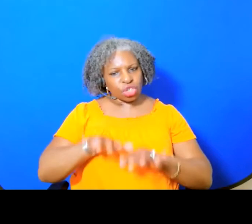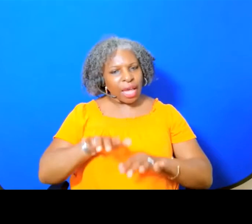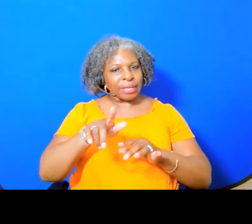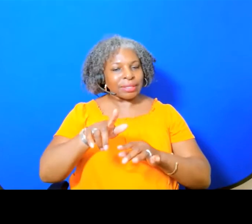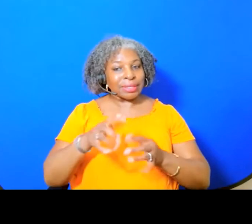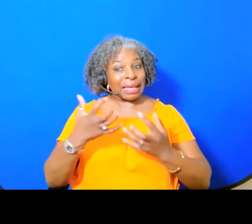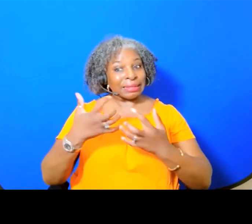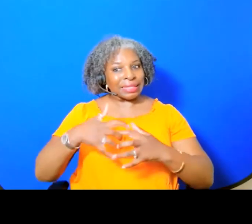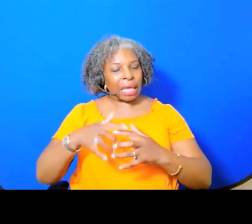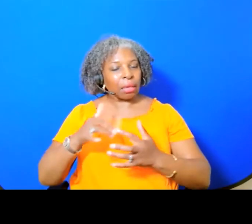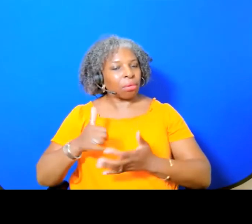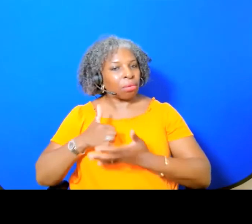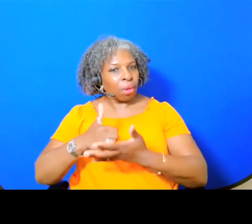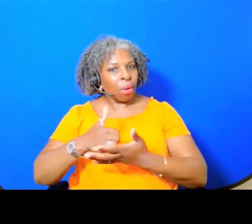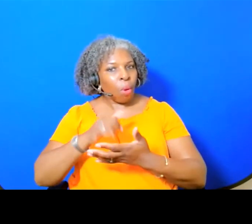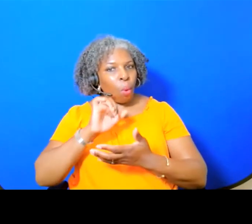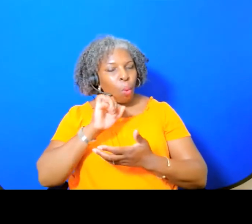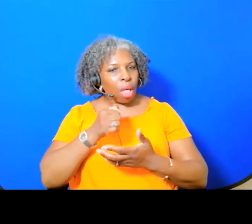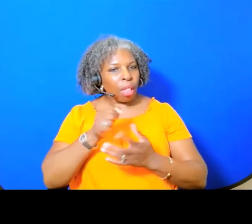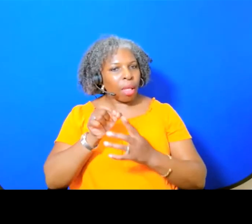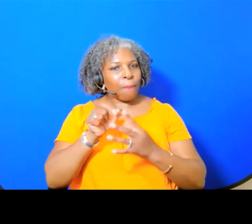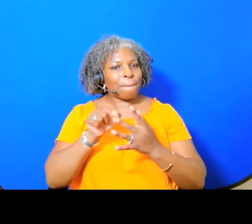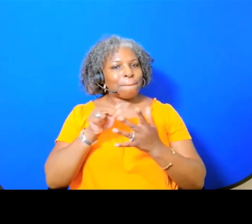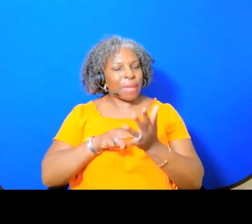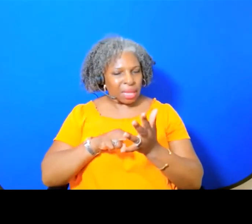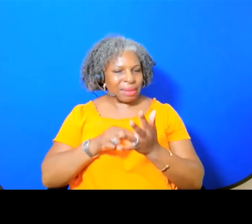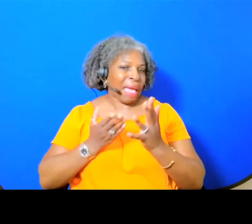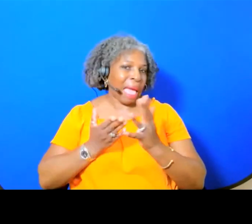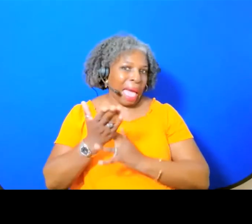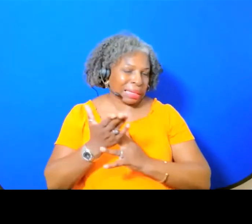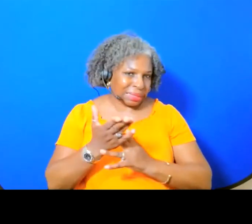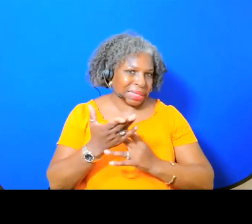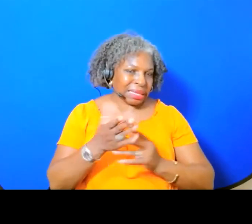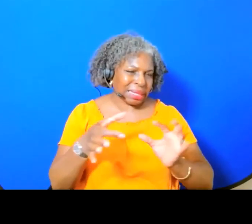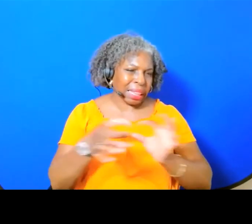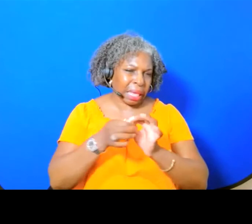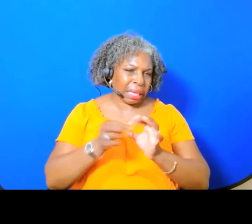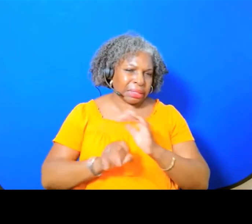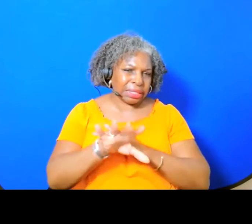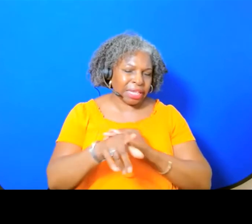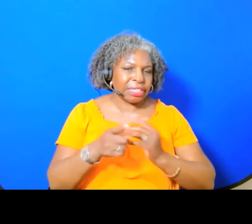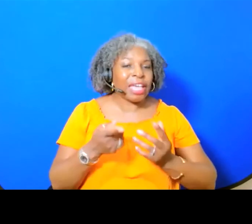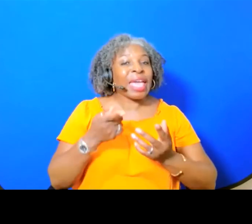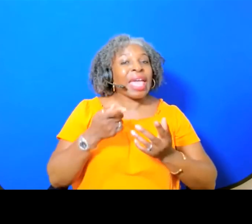give you a dedicated access link. And if you would like to access closed captions,